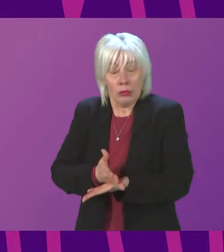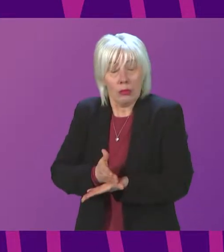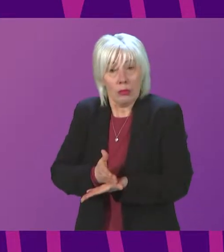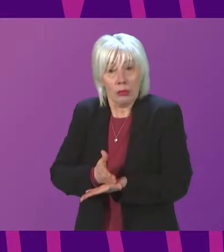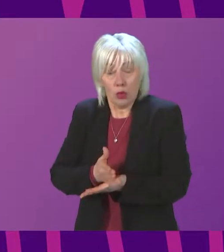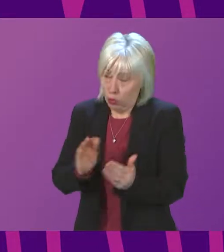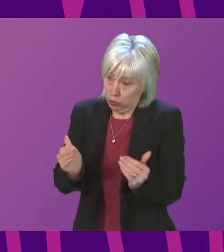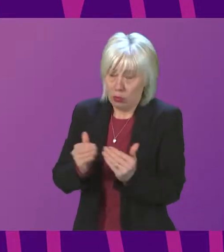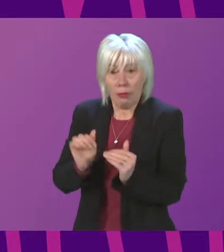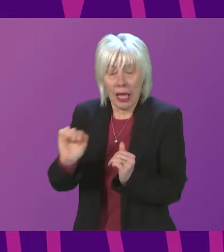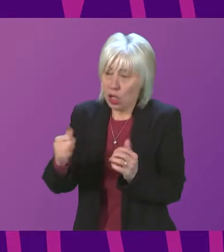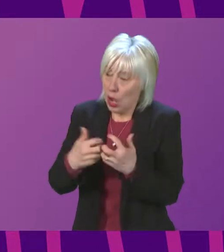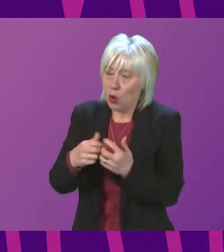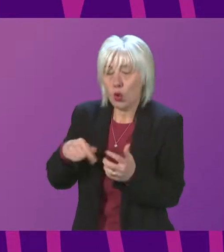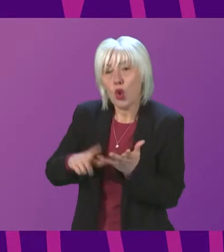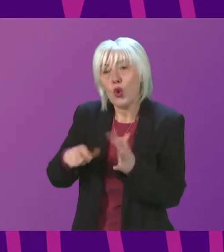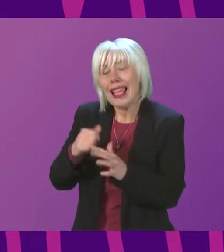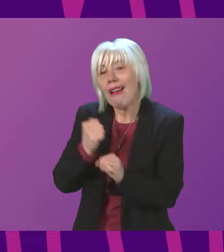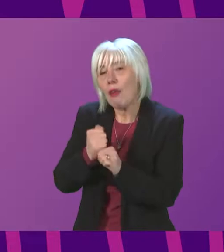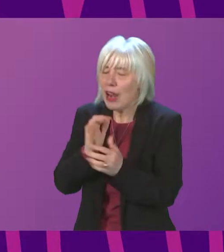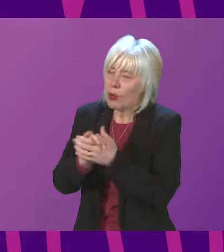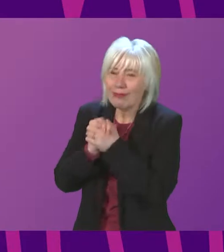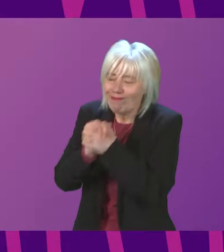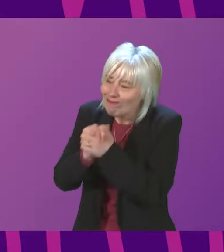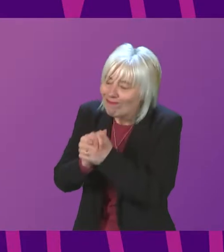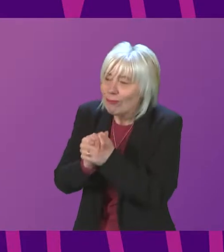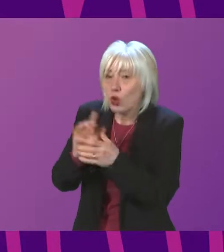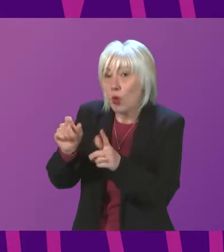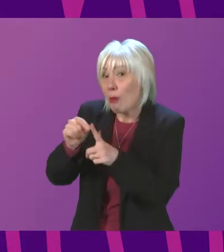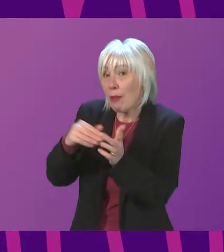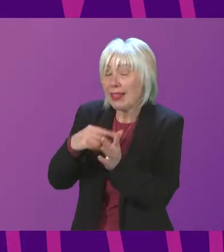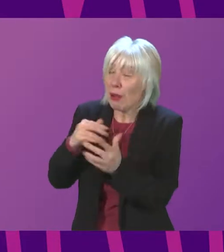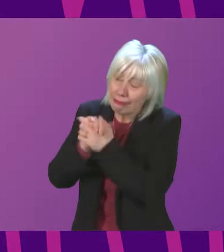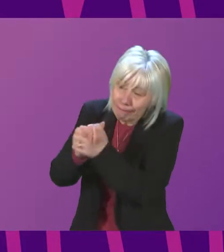Therefore, I appeal again to the UK Government and, directly, to the Prime Minister to follow